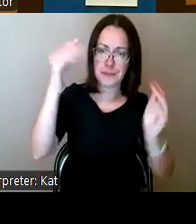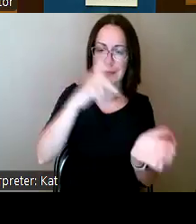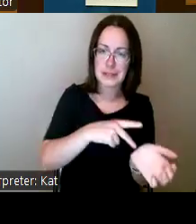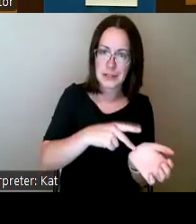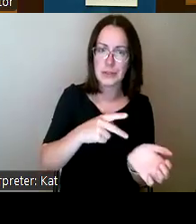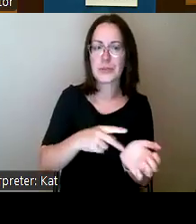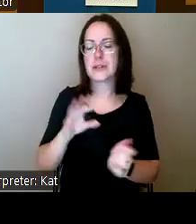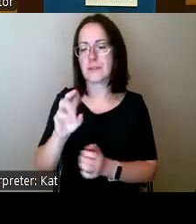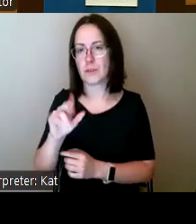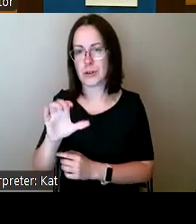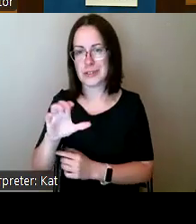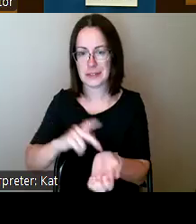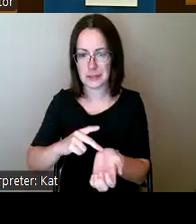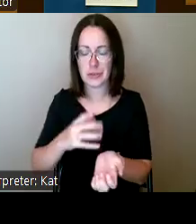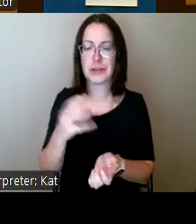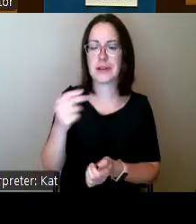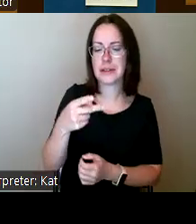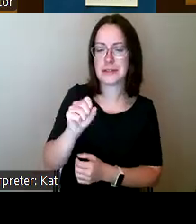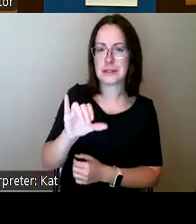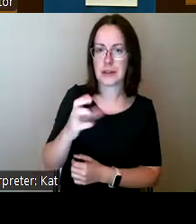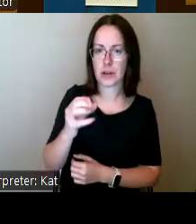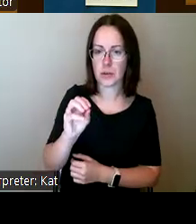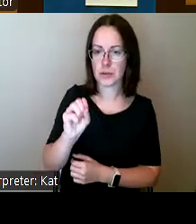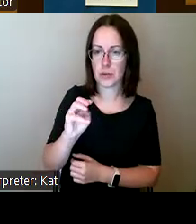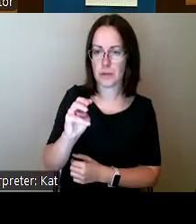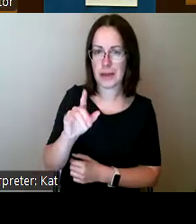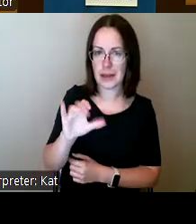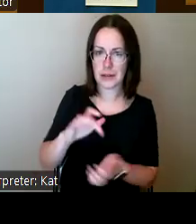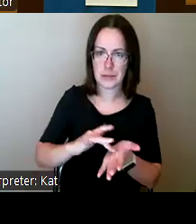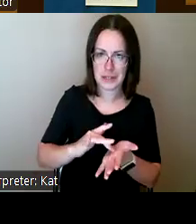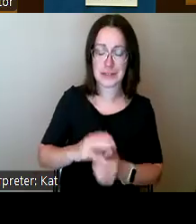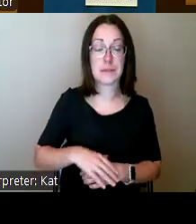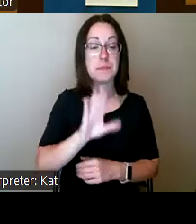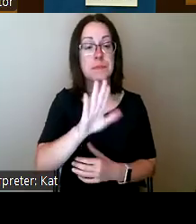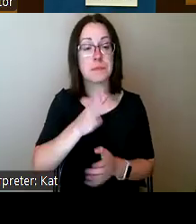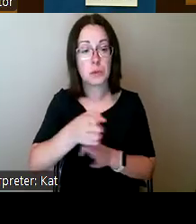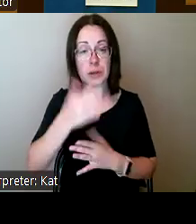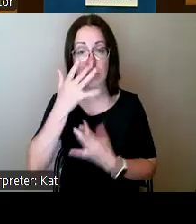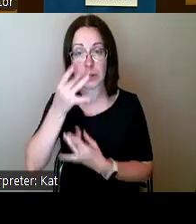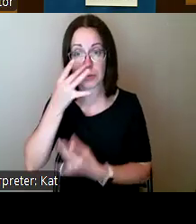and psychosomatic medicine. Dr. Nastra's career interests include collaborative collaborative